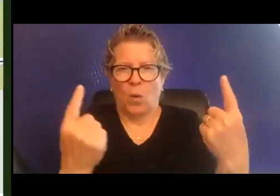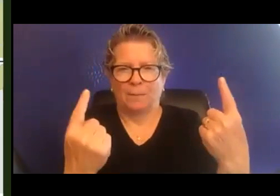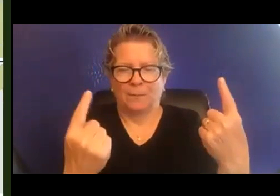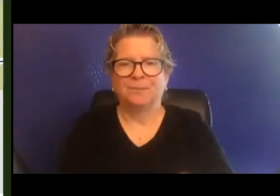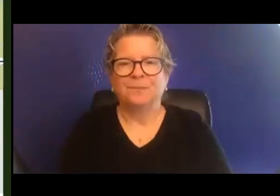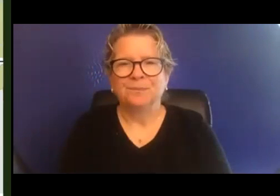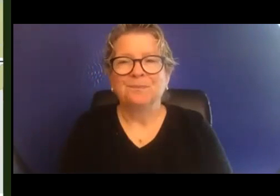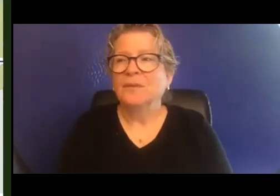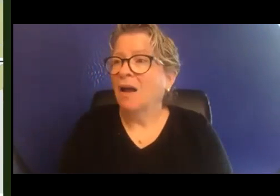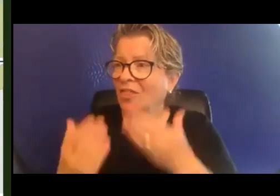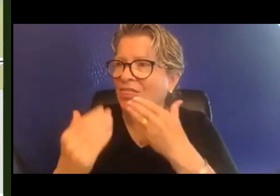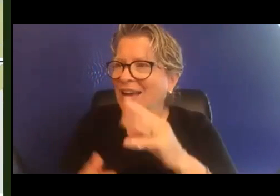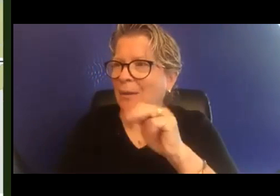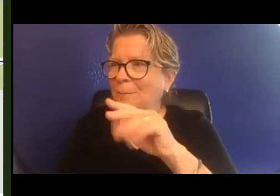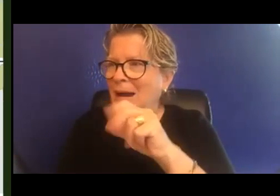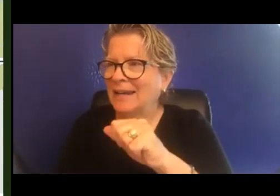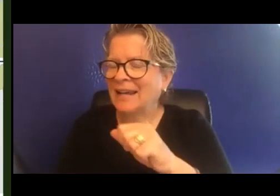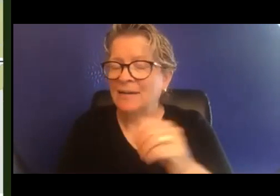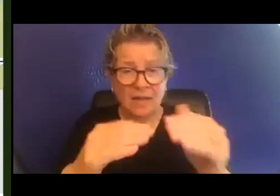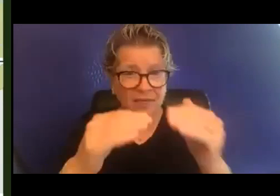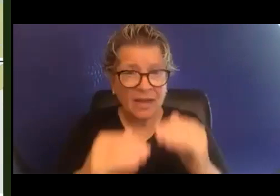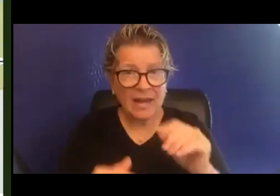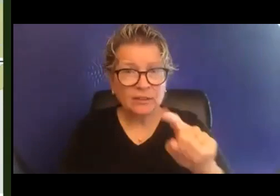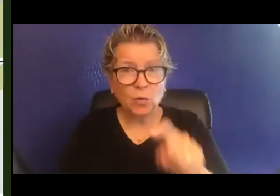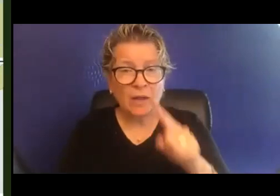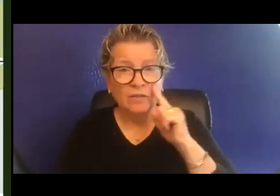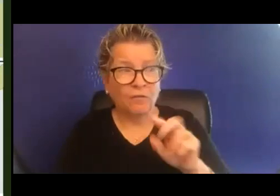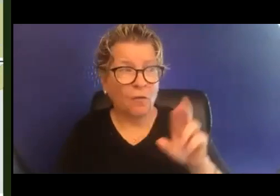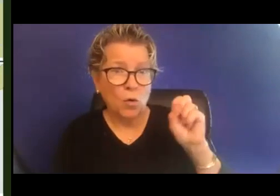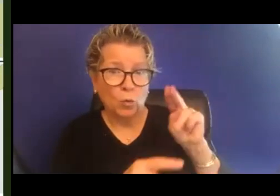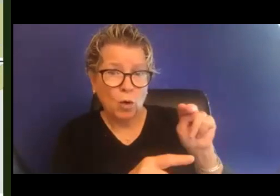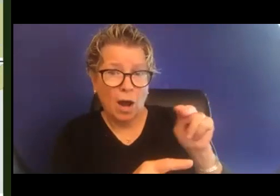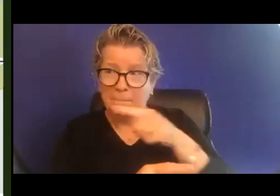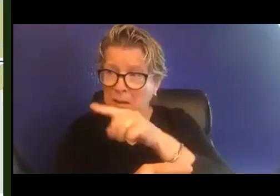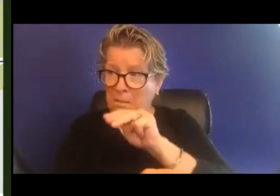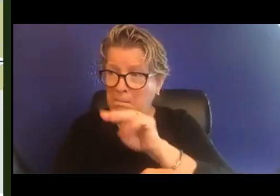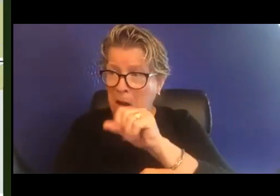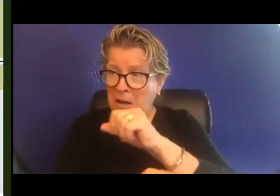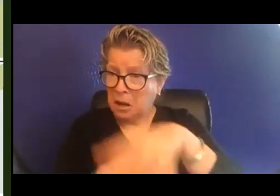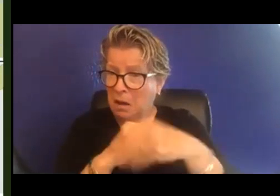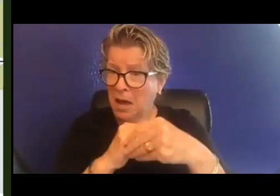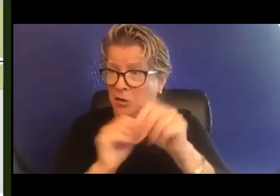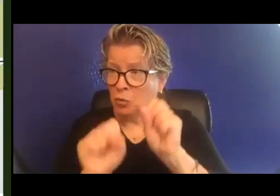And Ron, I think this question is for you, but Monica jump in if you want, what process will be used to determine the hours